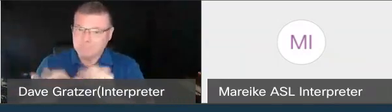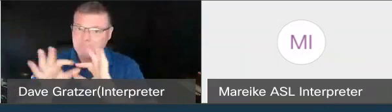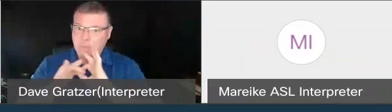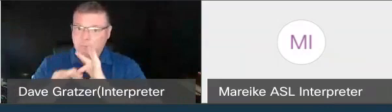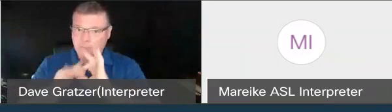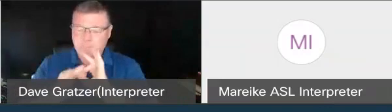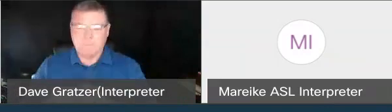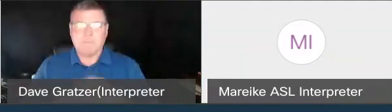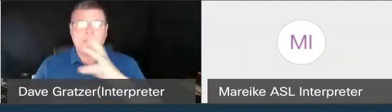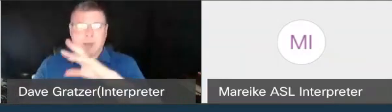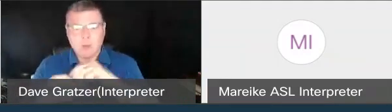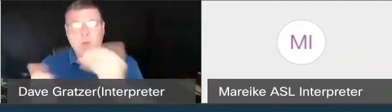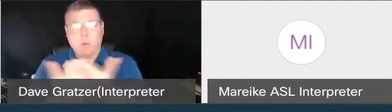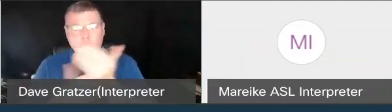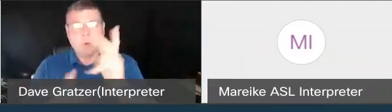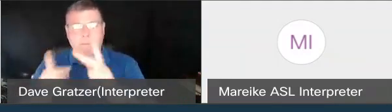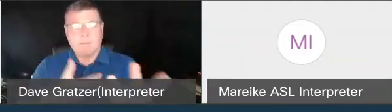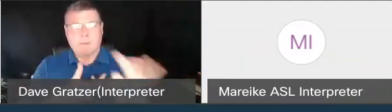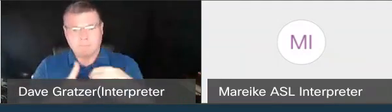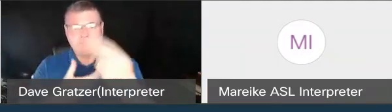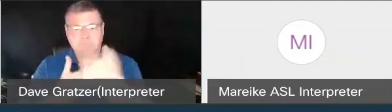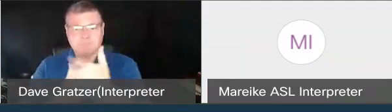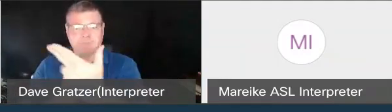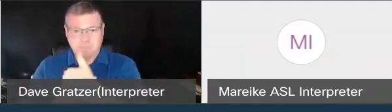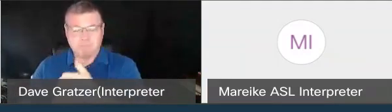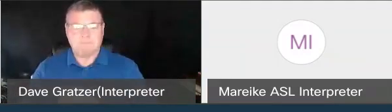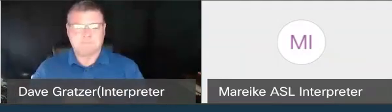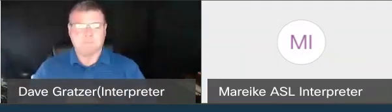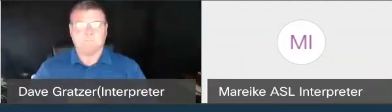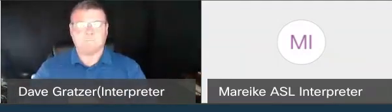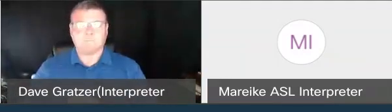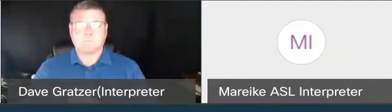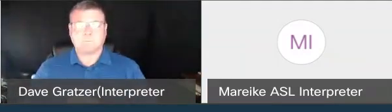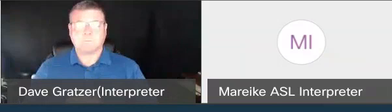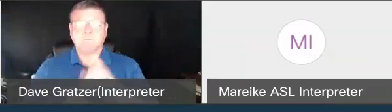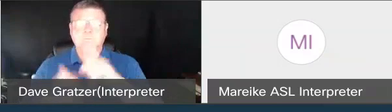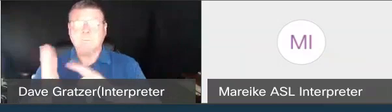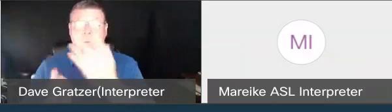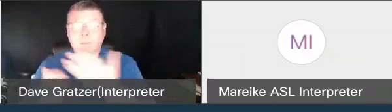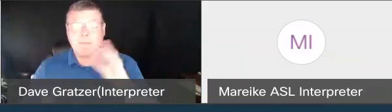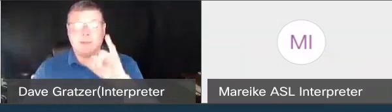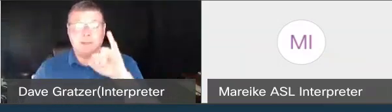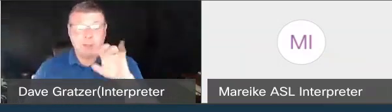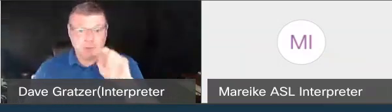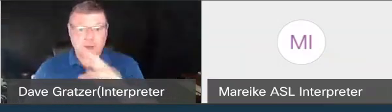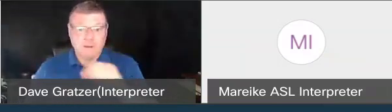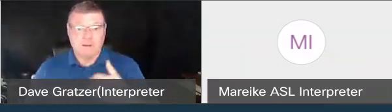and include new partners, so. Dunford: One thing that John and I, uh, wanted to mention as well